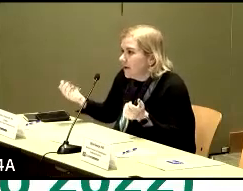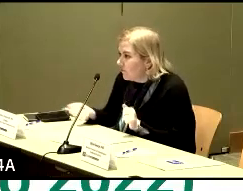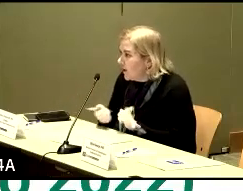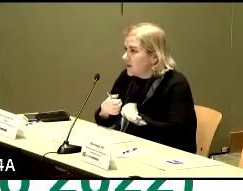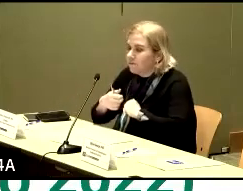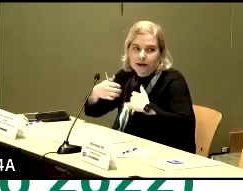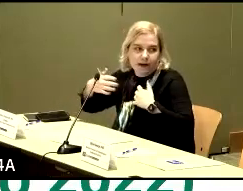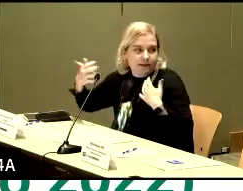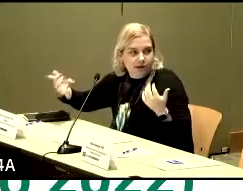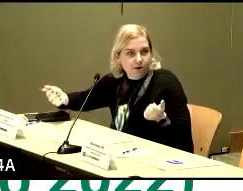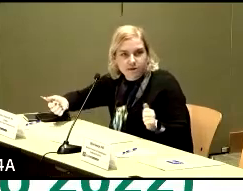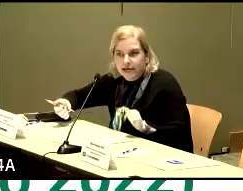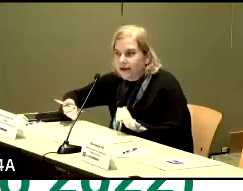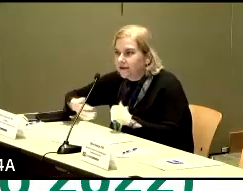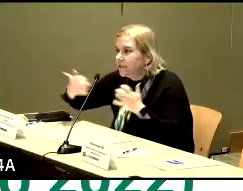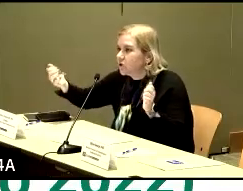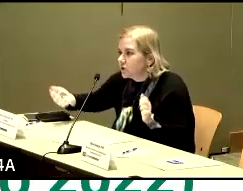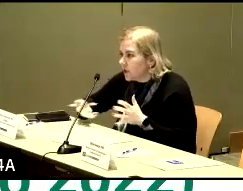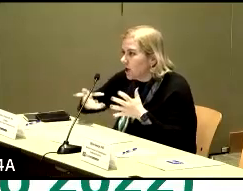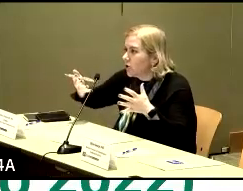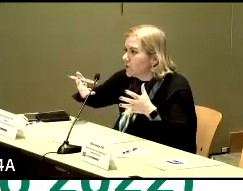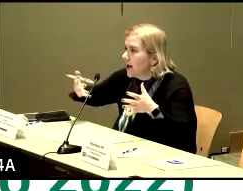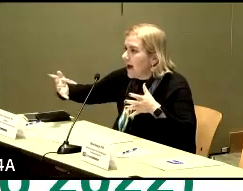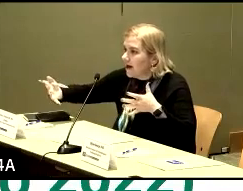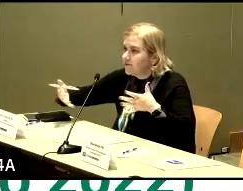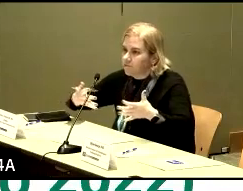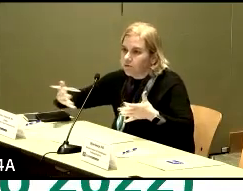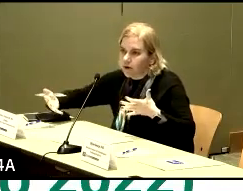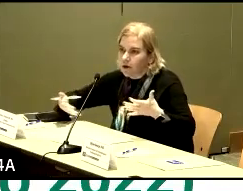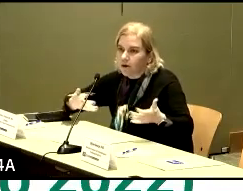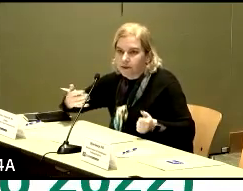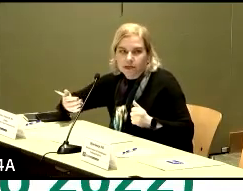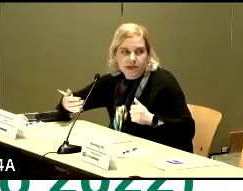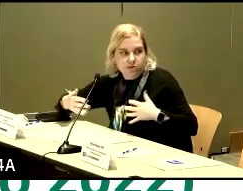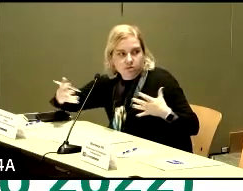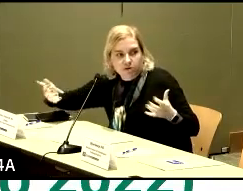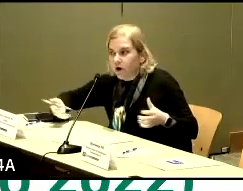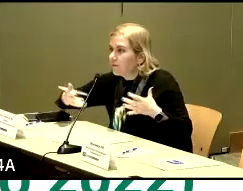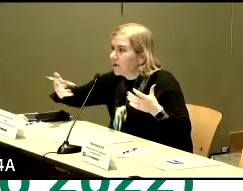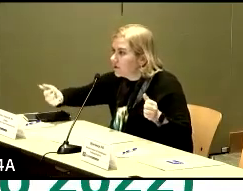and faith leaders and teachers and others, have some more ability to sort of talk about this,